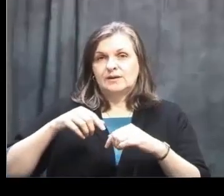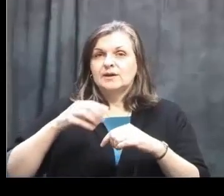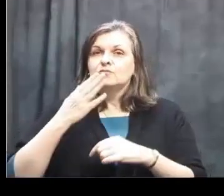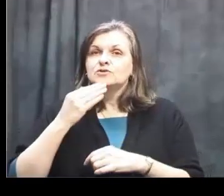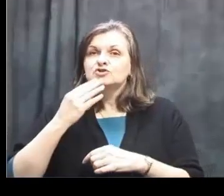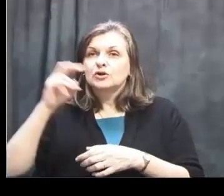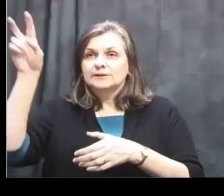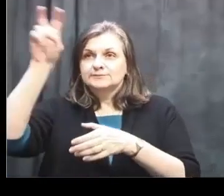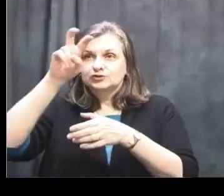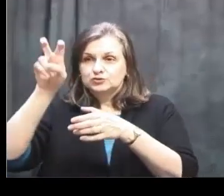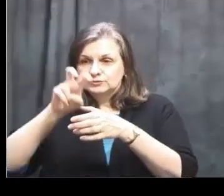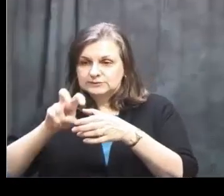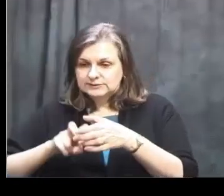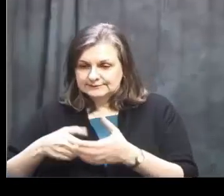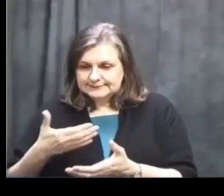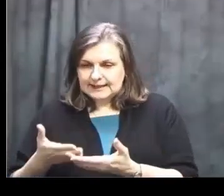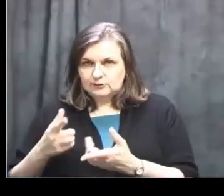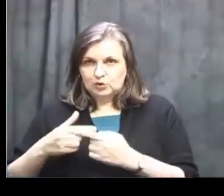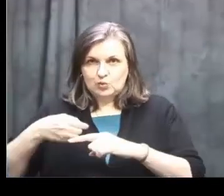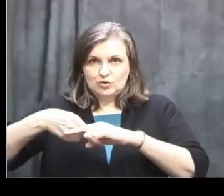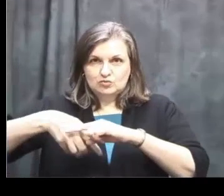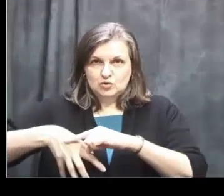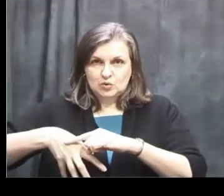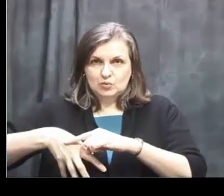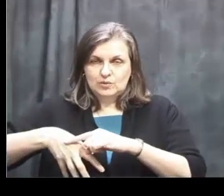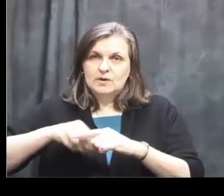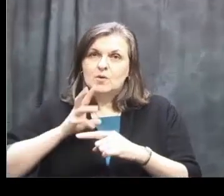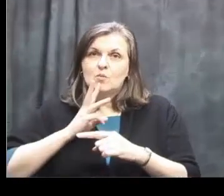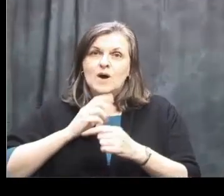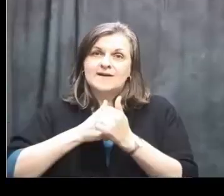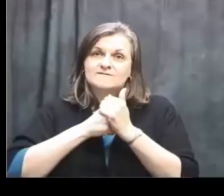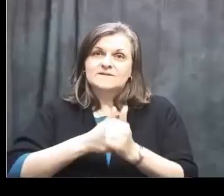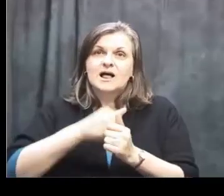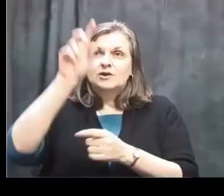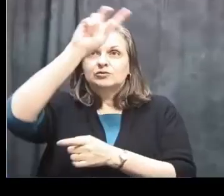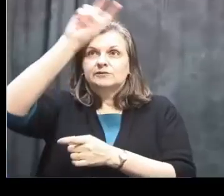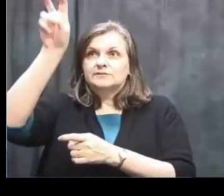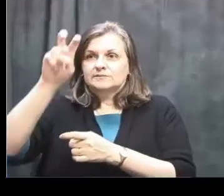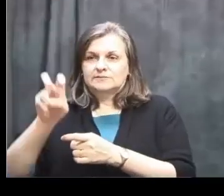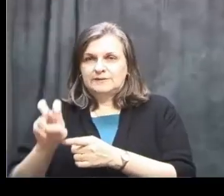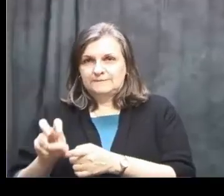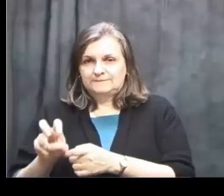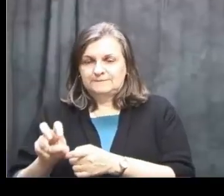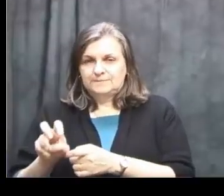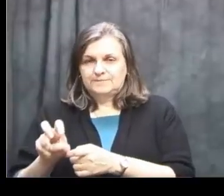our roots cells so as the sugar moves into the root cell -- water follows so